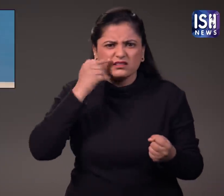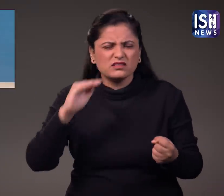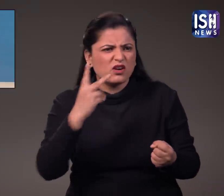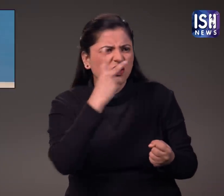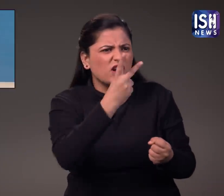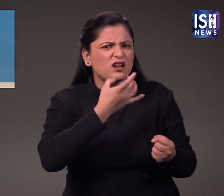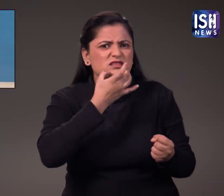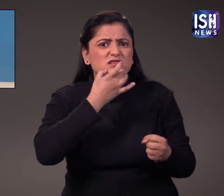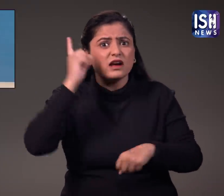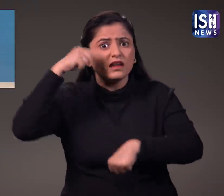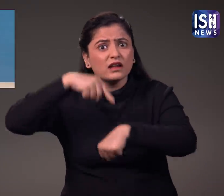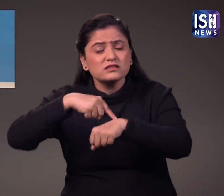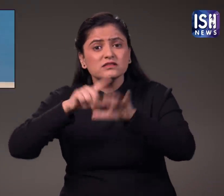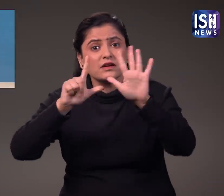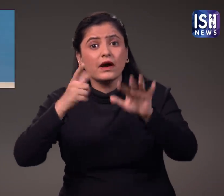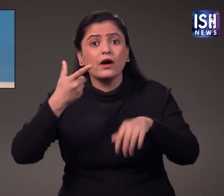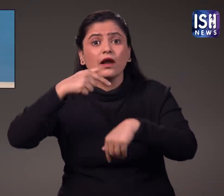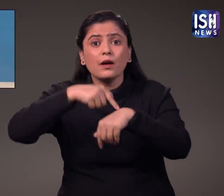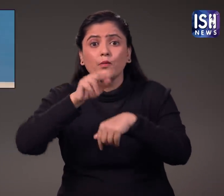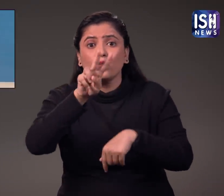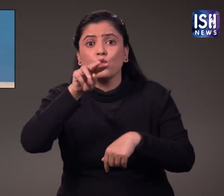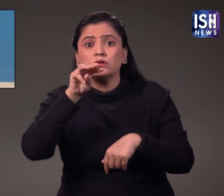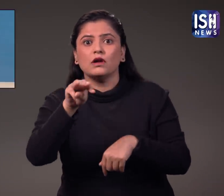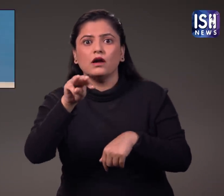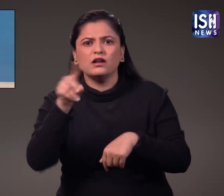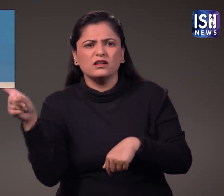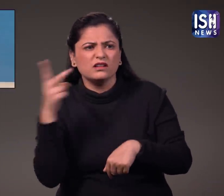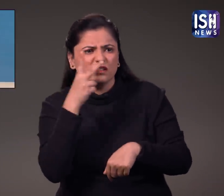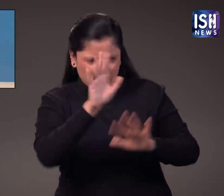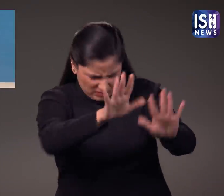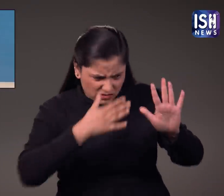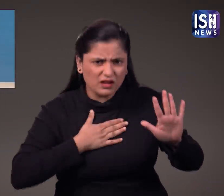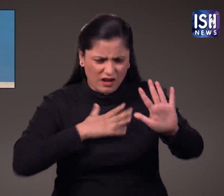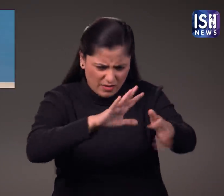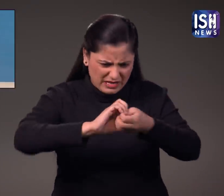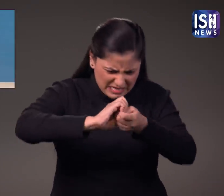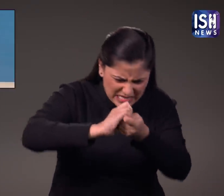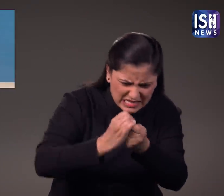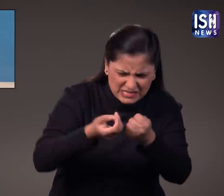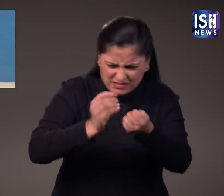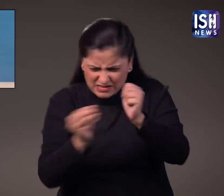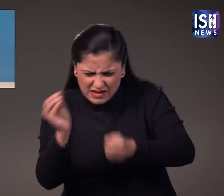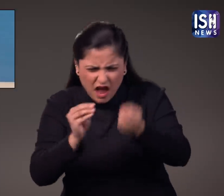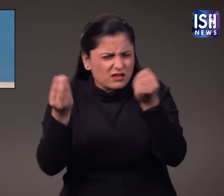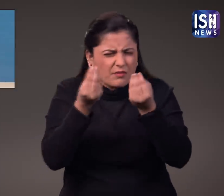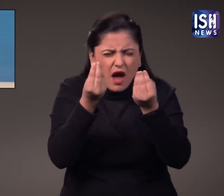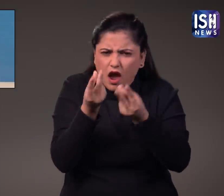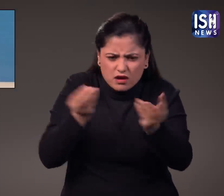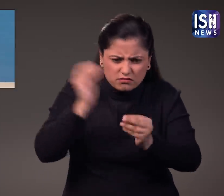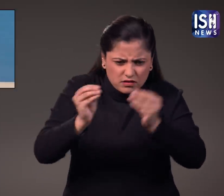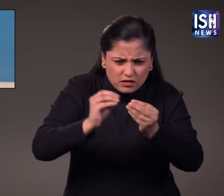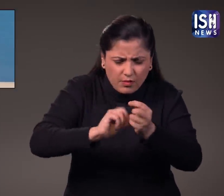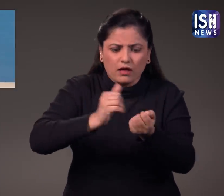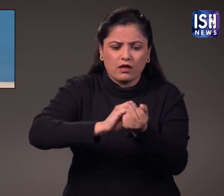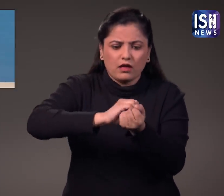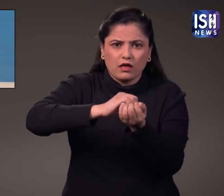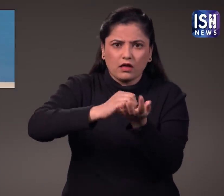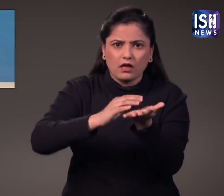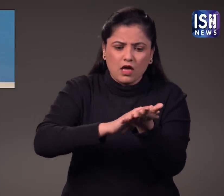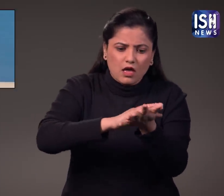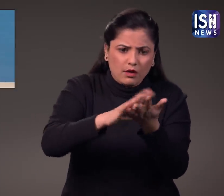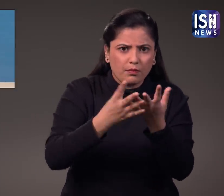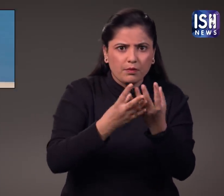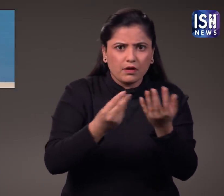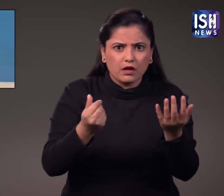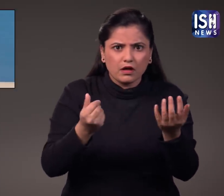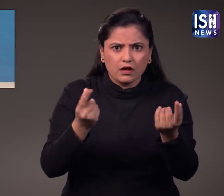Then the 7 year old Akrit treated her. She opened her fingers and she was able to use her hand again.